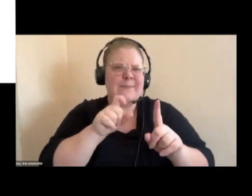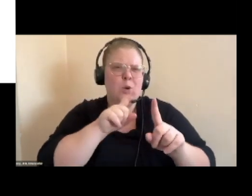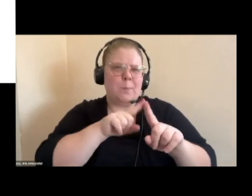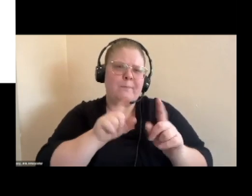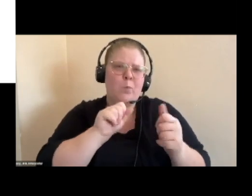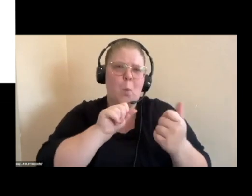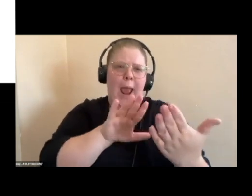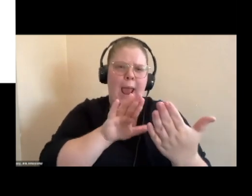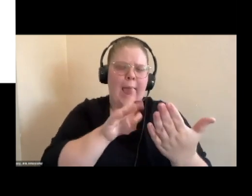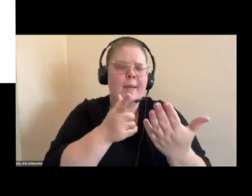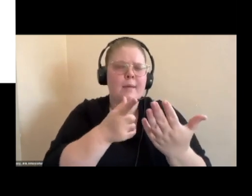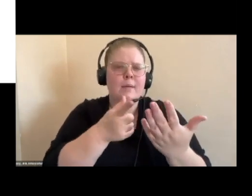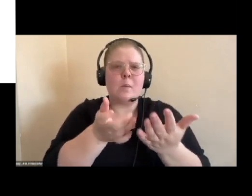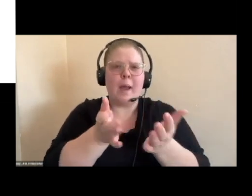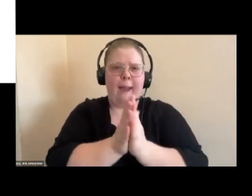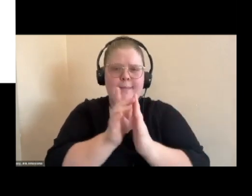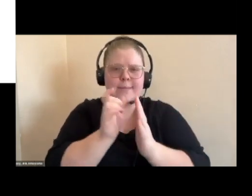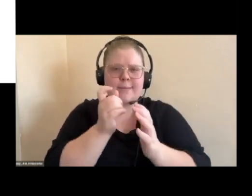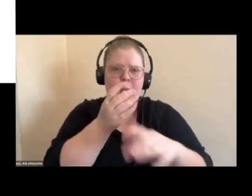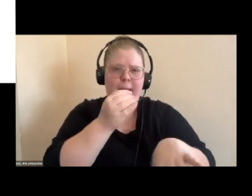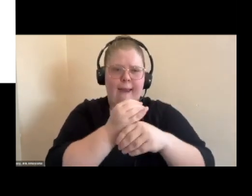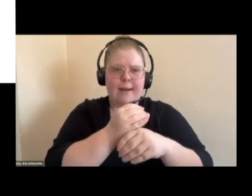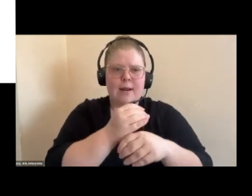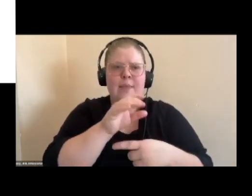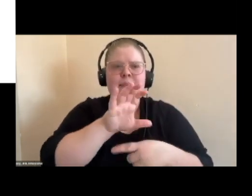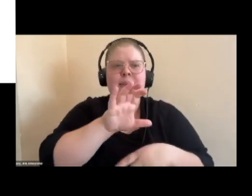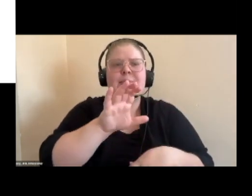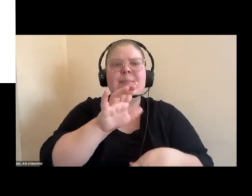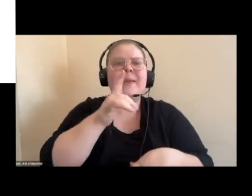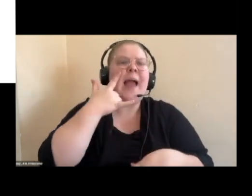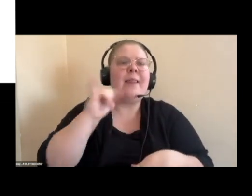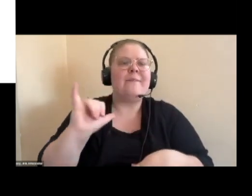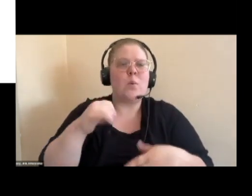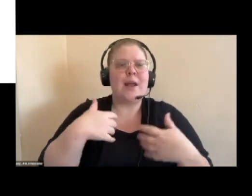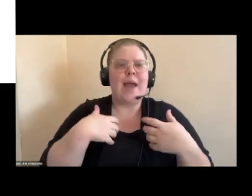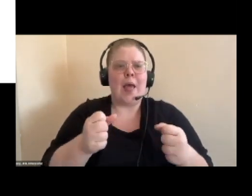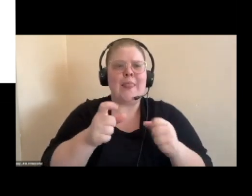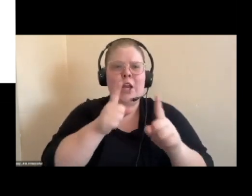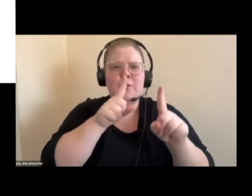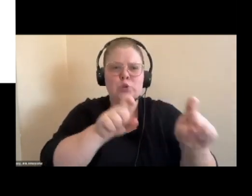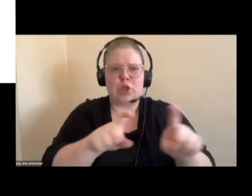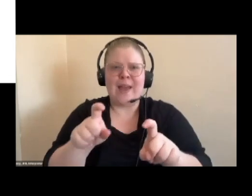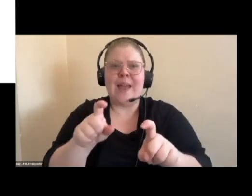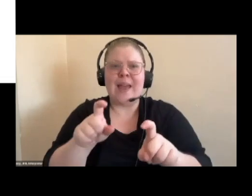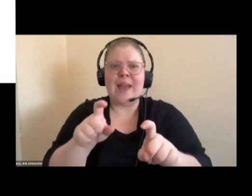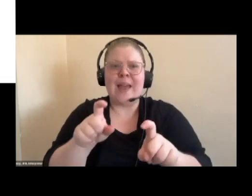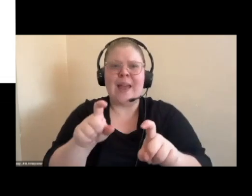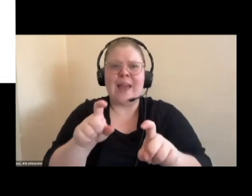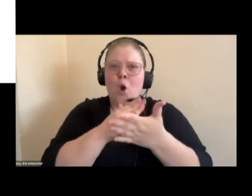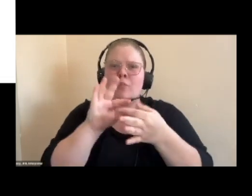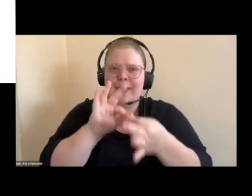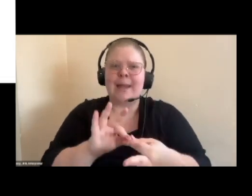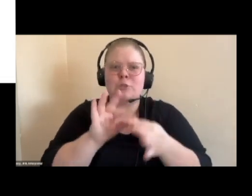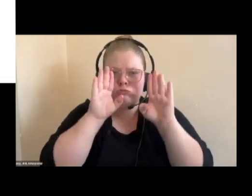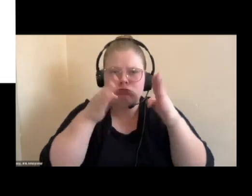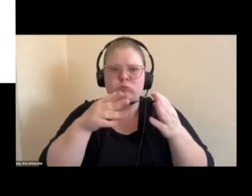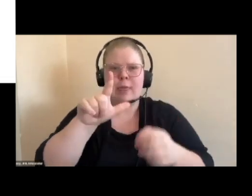to the California Health Interview Survey. They added a whole supplement on LTSS. We've been working with these states